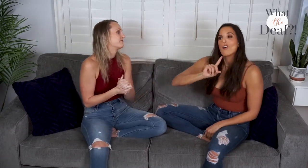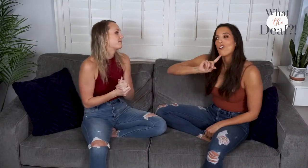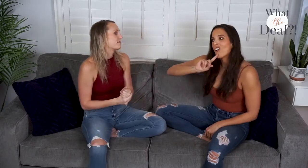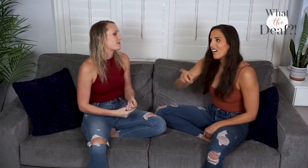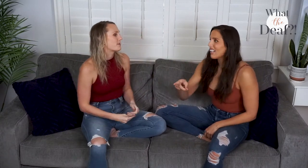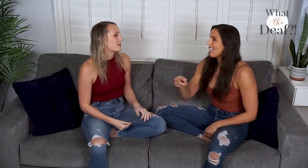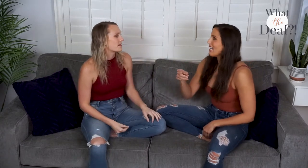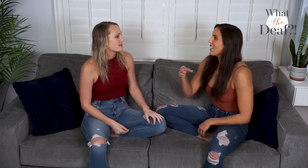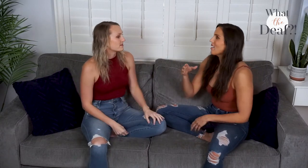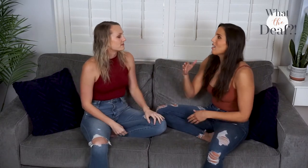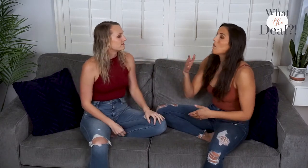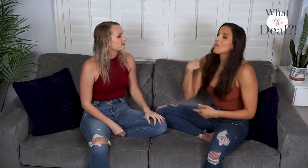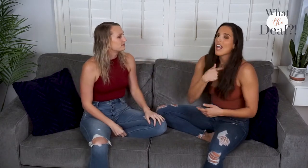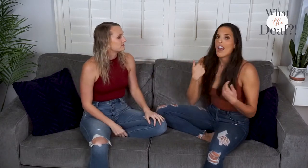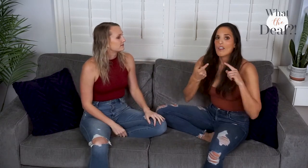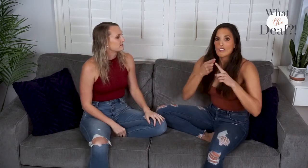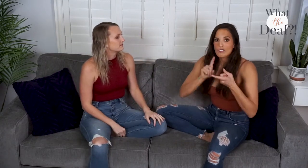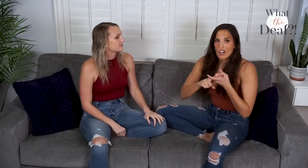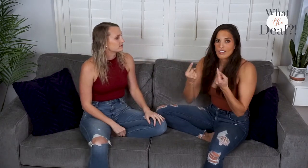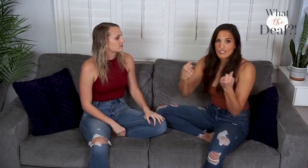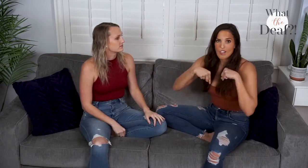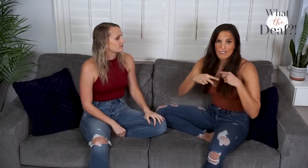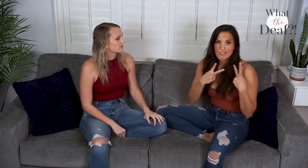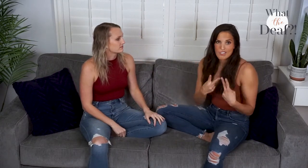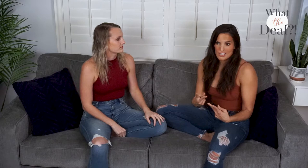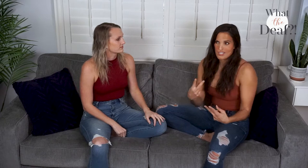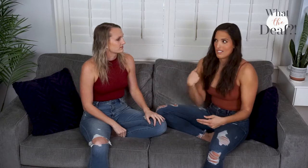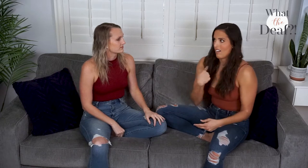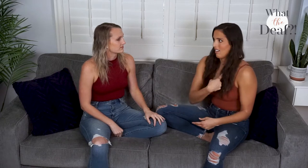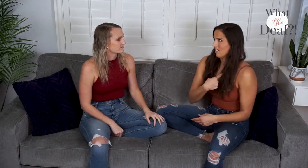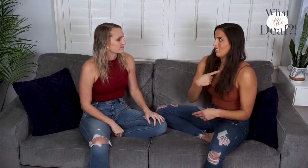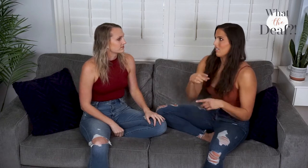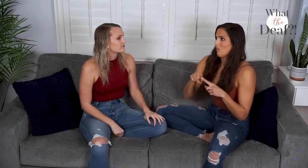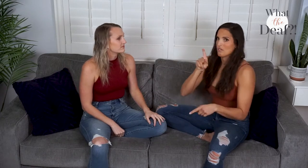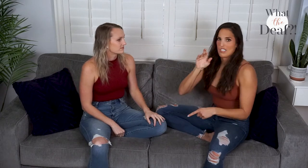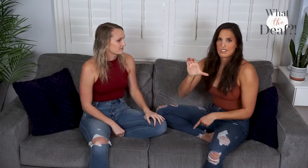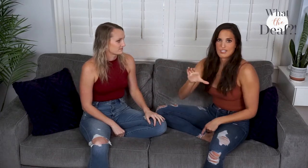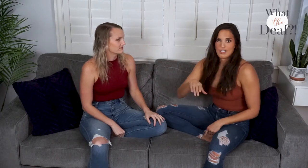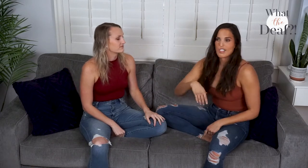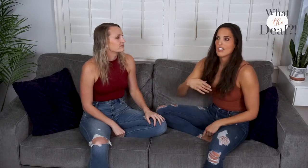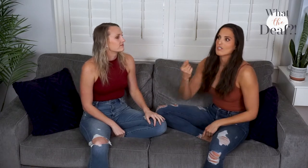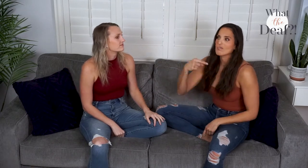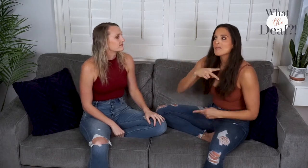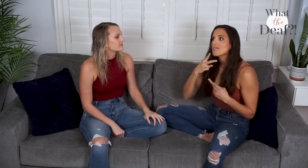So we had a friend come and visit us, and she was from Kansas City.